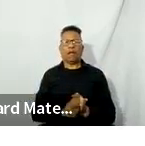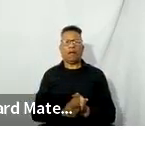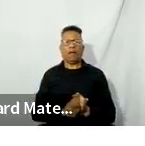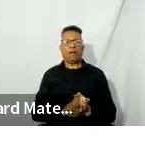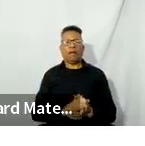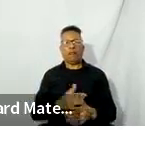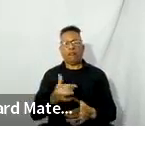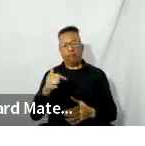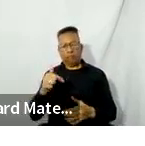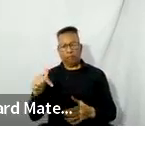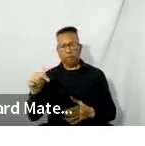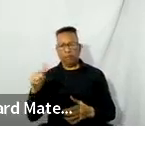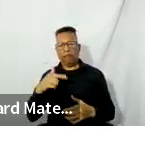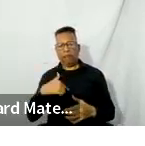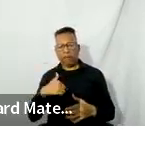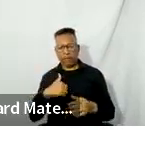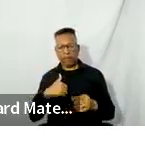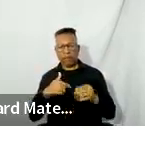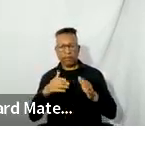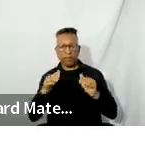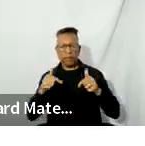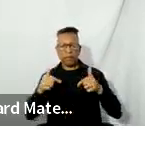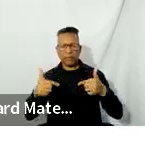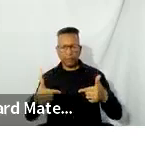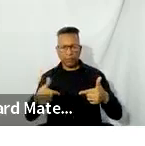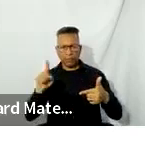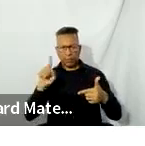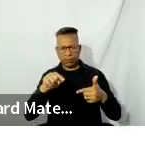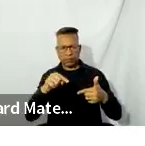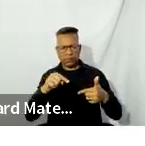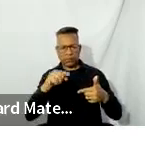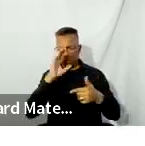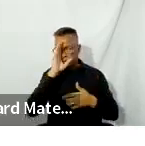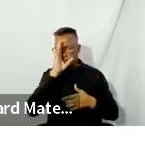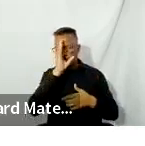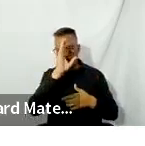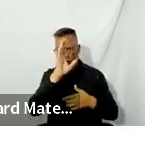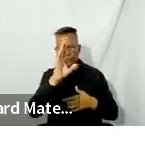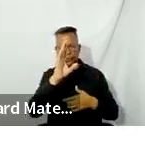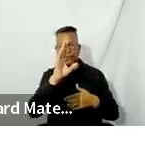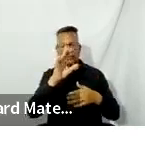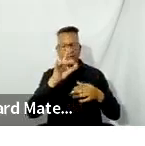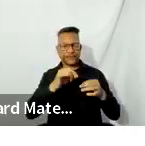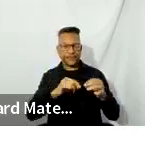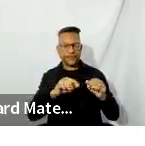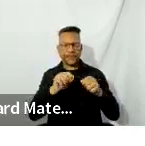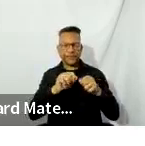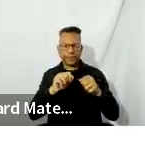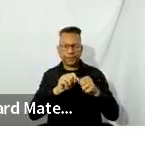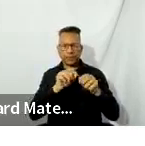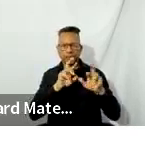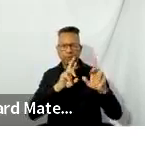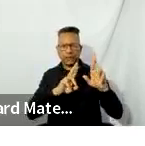reactivity an initial foundation of reactivity, under And the principle of cell And the principle of self-regulation ion in response